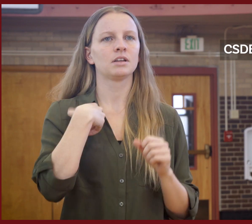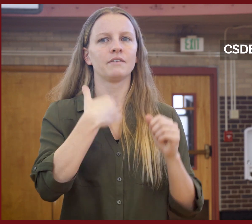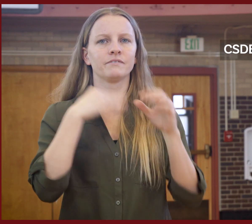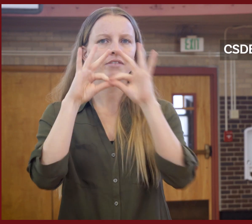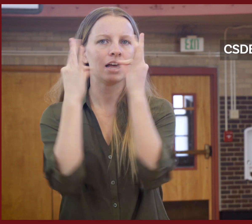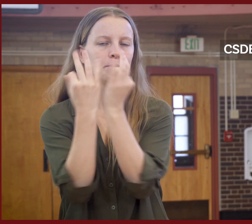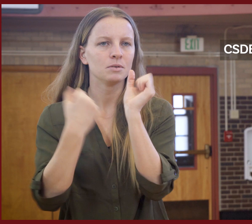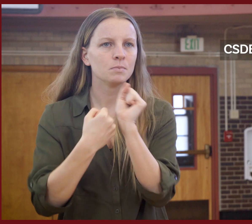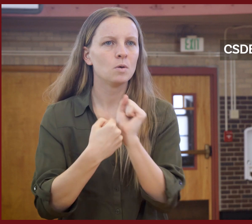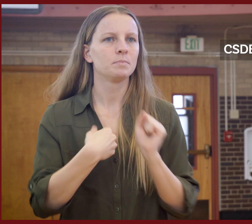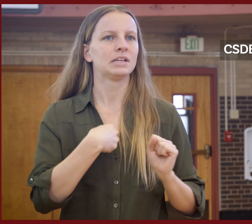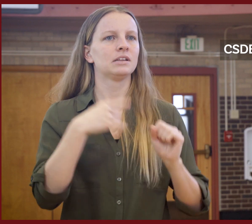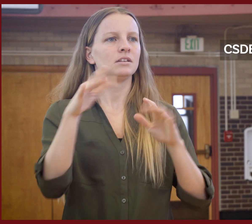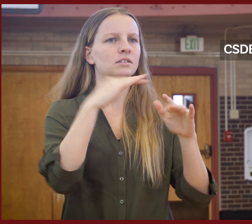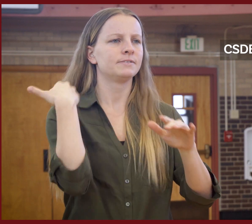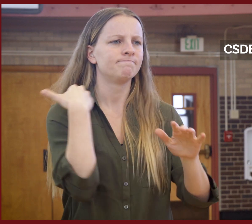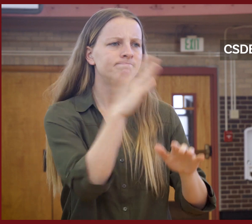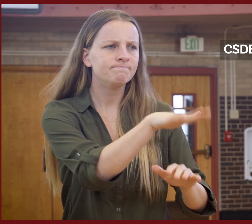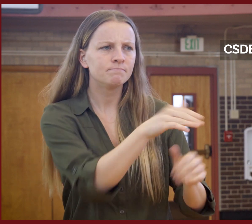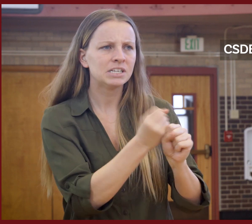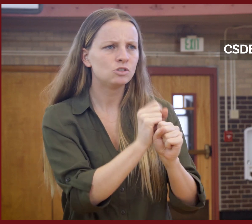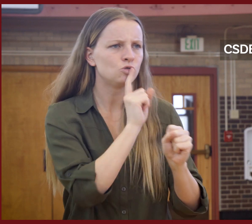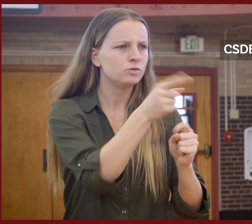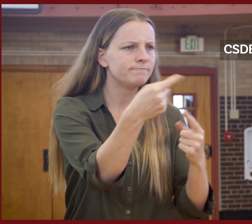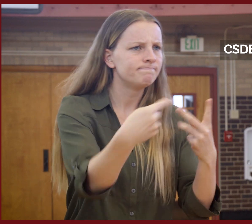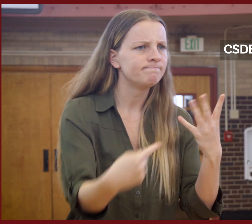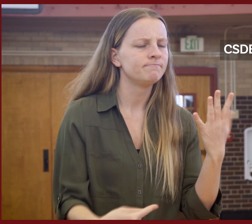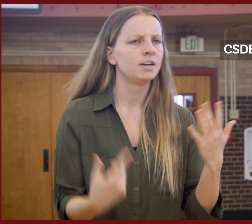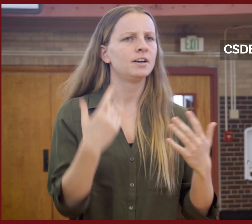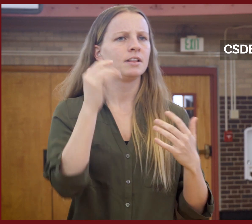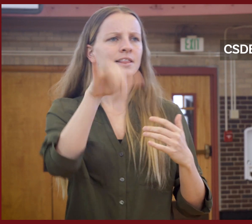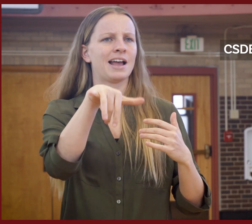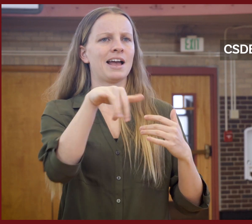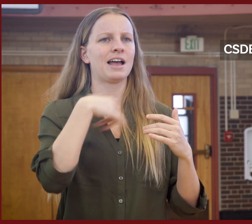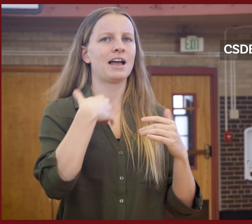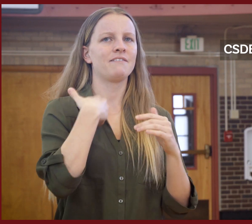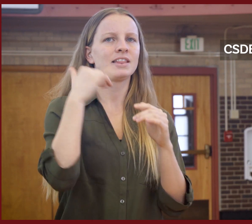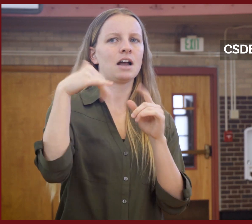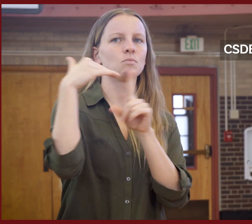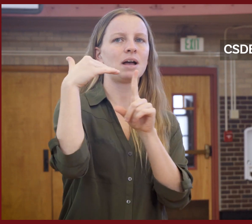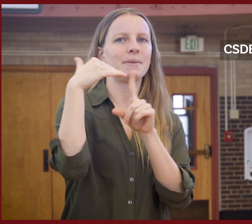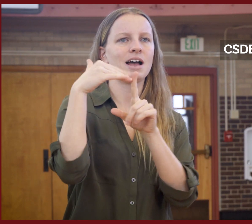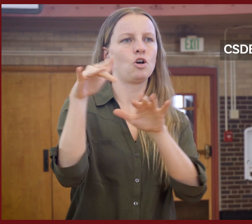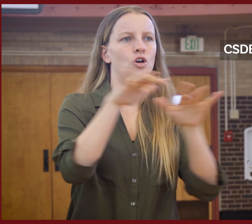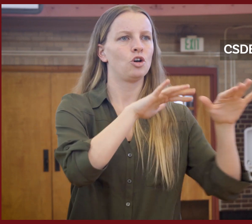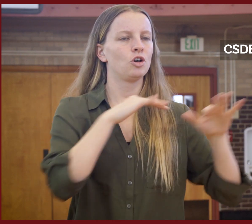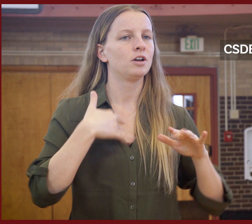to support me. My family was supporting me, reminding me of everything that needed to be done, and those reminders.